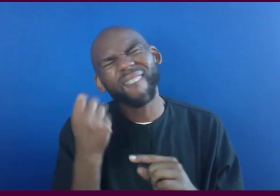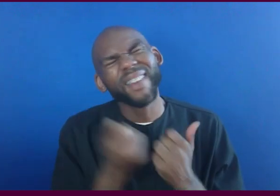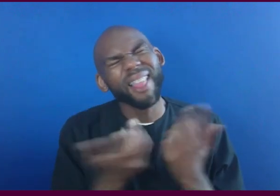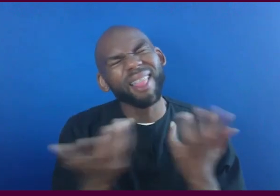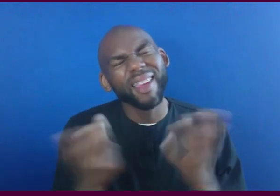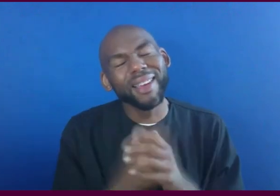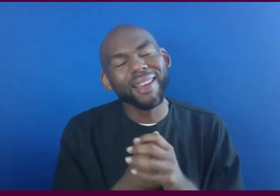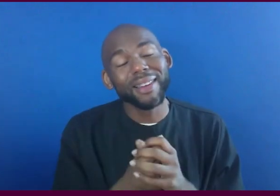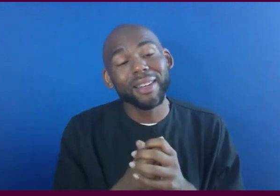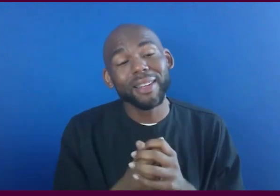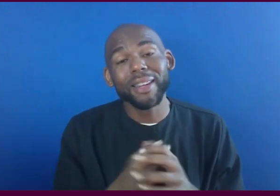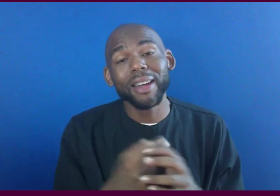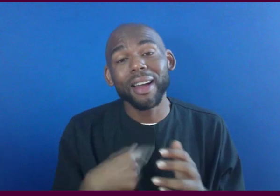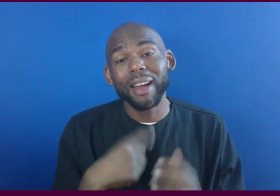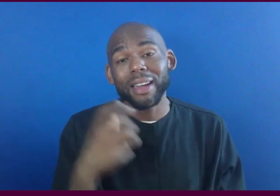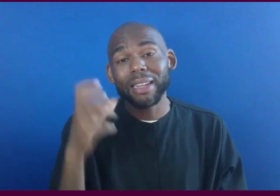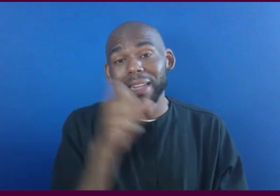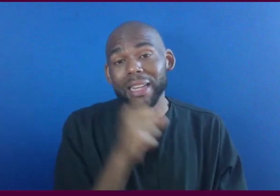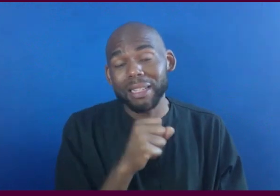I can't think of anything.